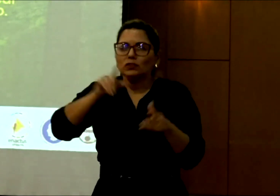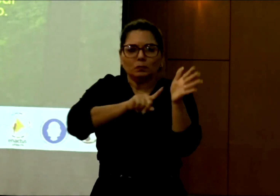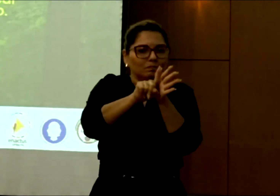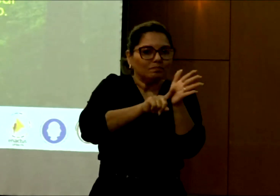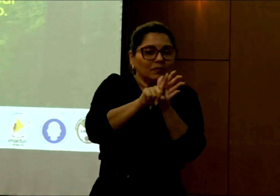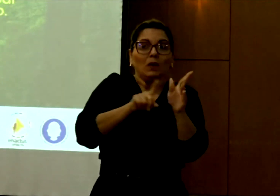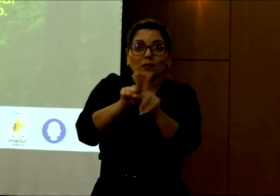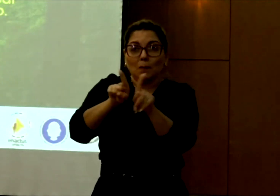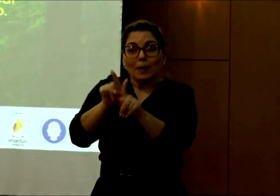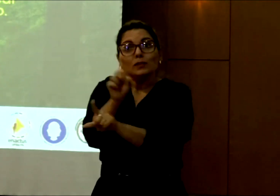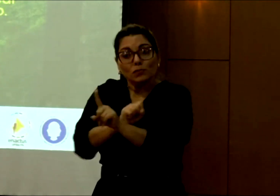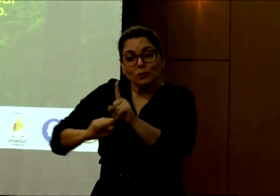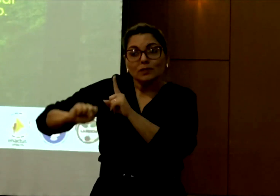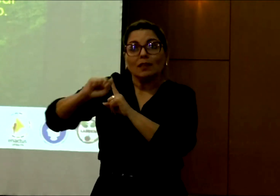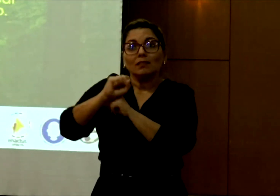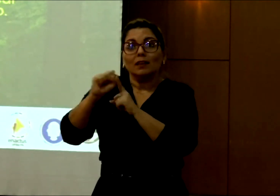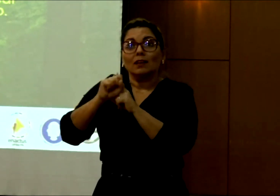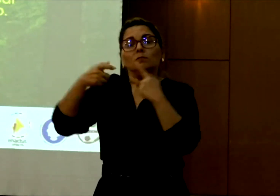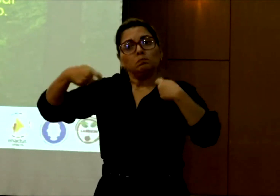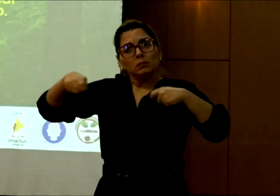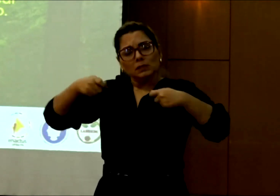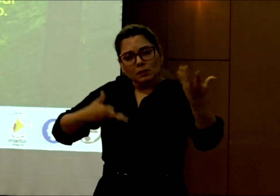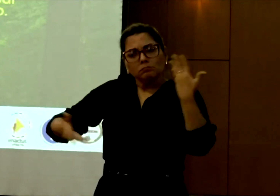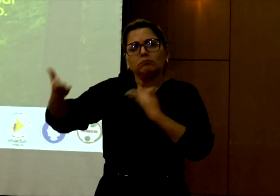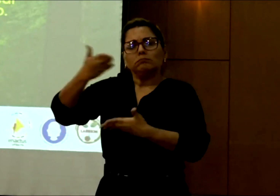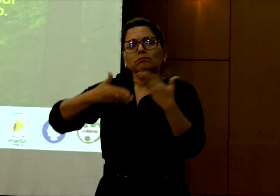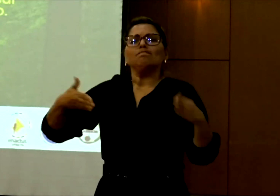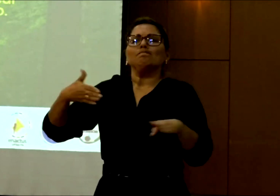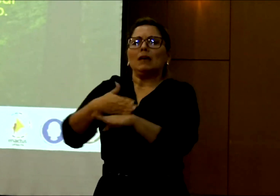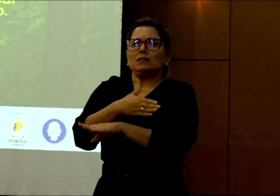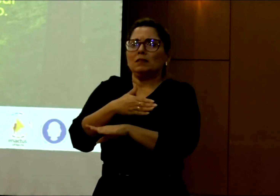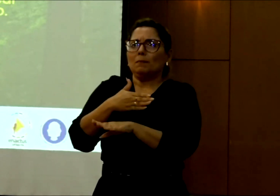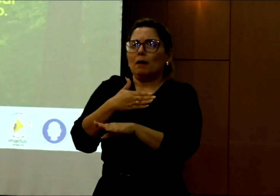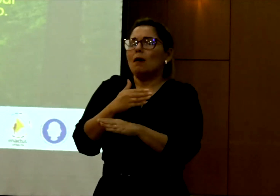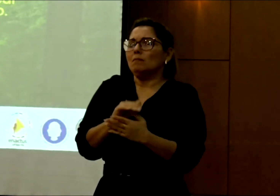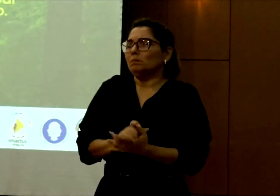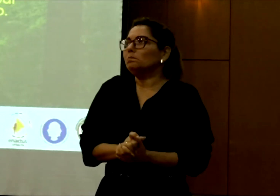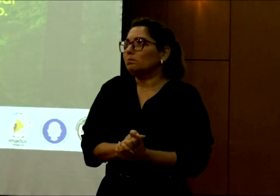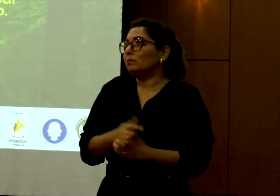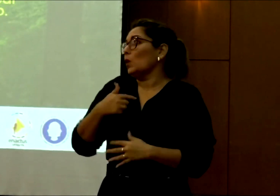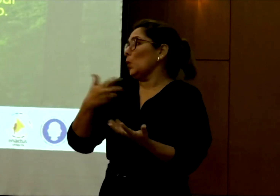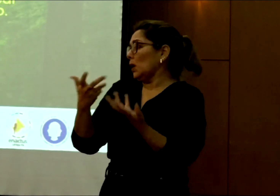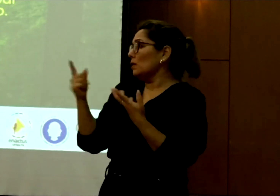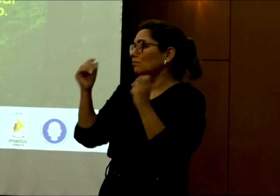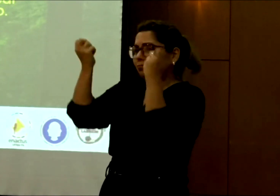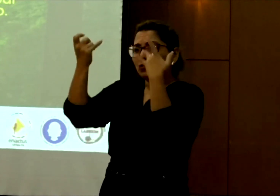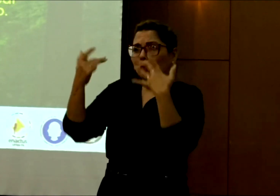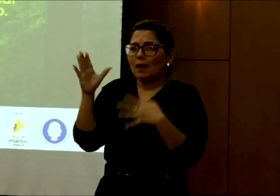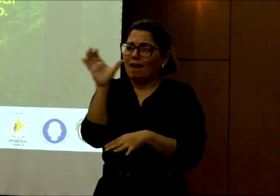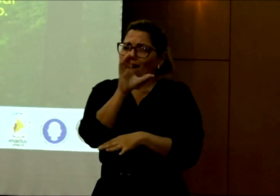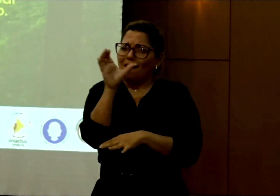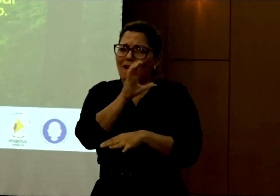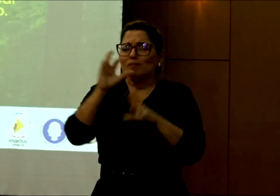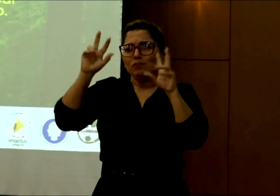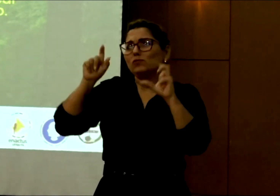yes, they should get involved in this process, right, I'd like to hear a little bit about how, if I think about a strategy